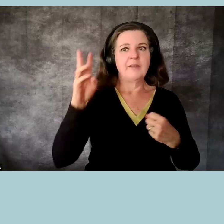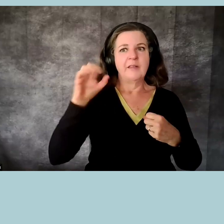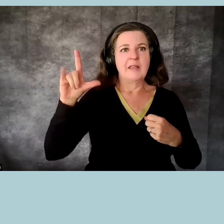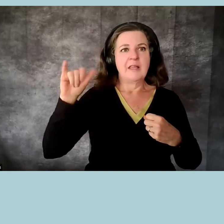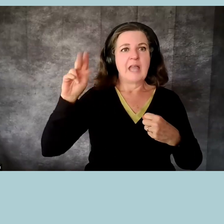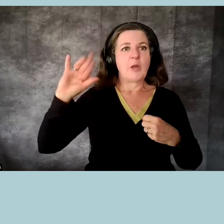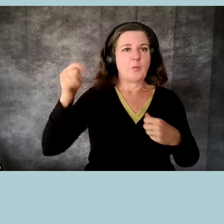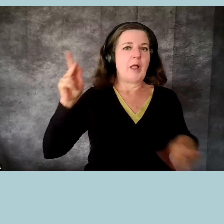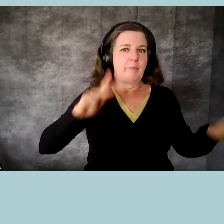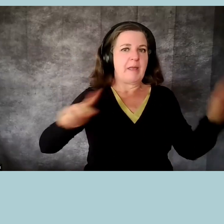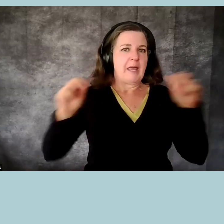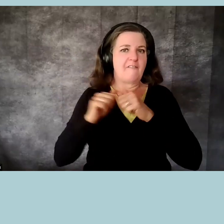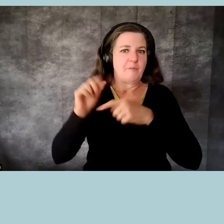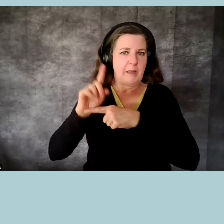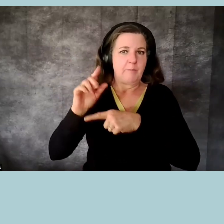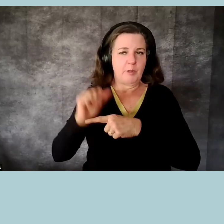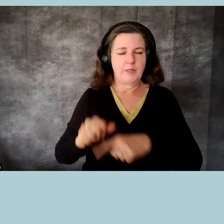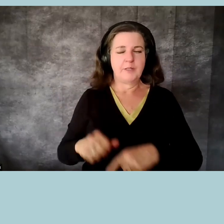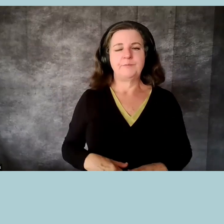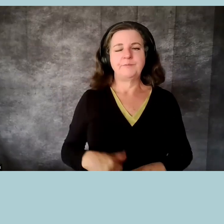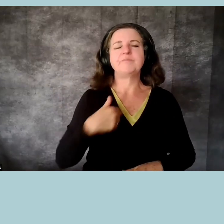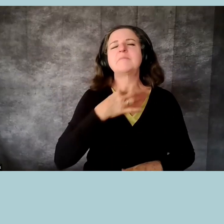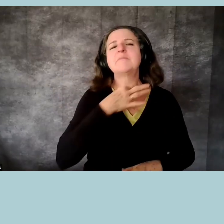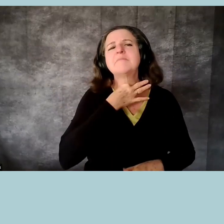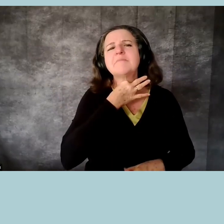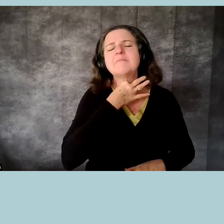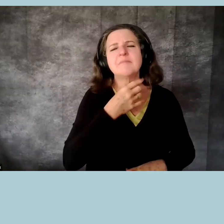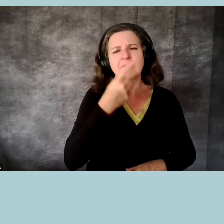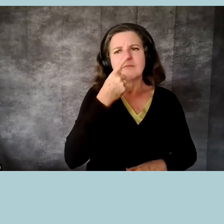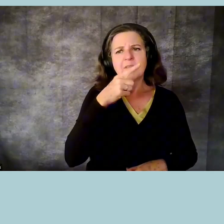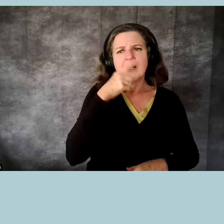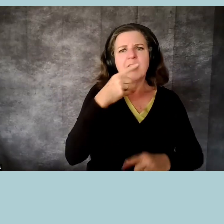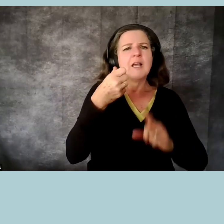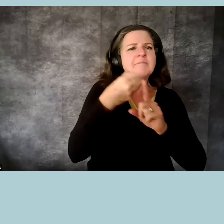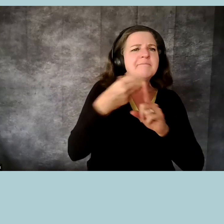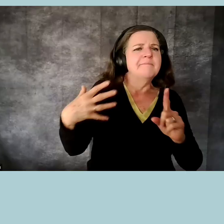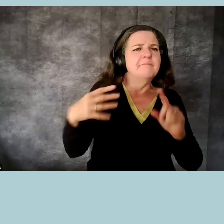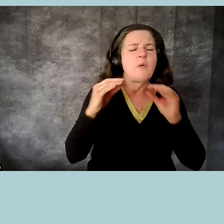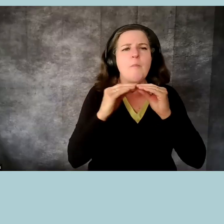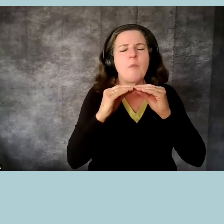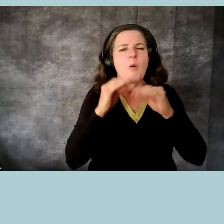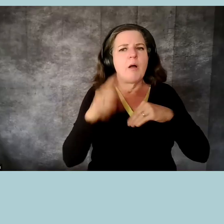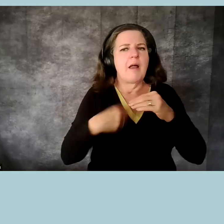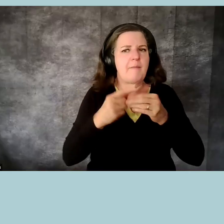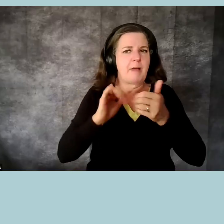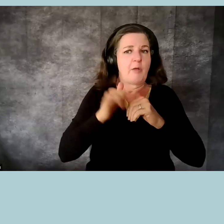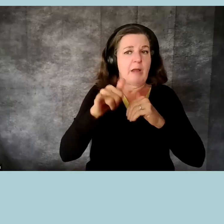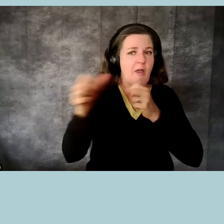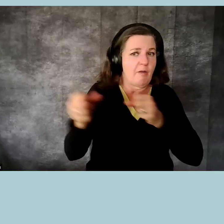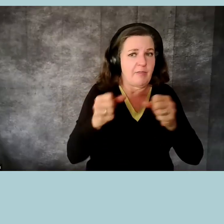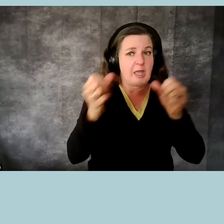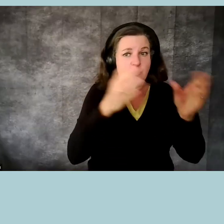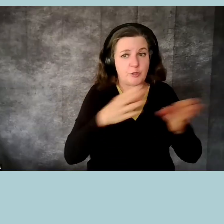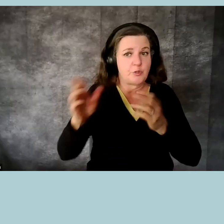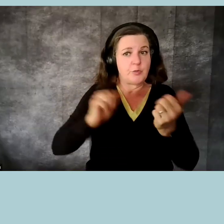disabilities. I'm curious if you can just expand a little more on how the strategic plan addresses this issue to